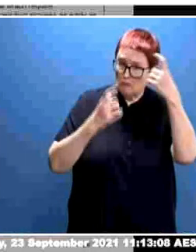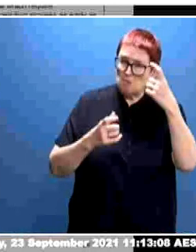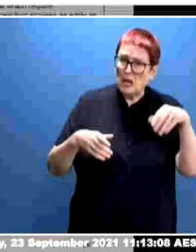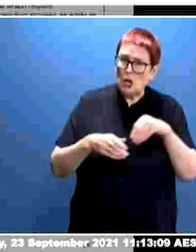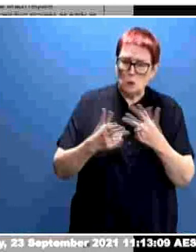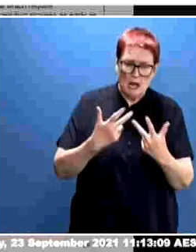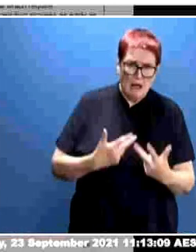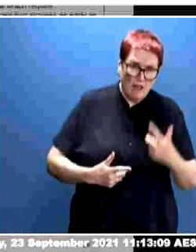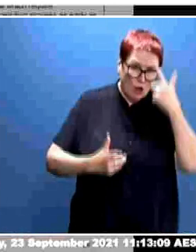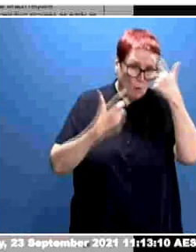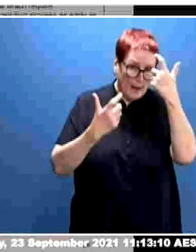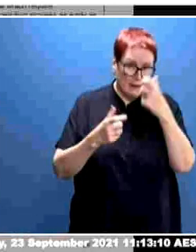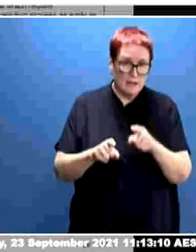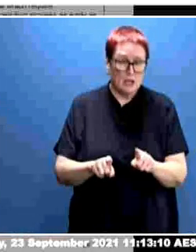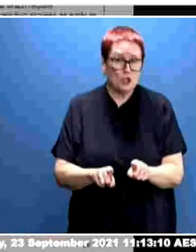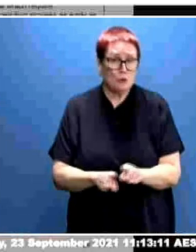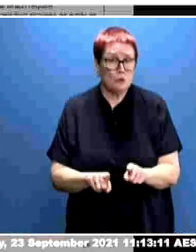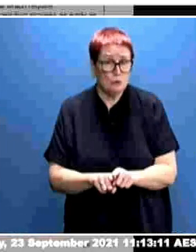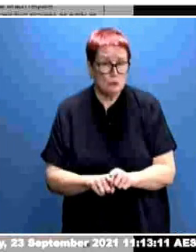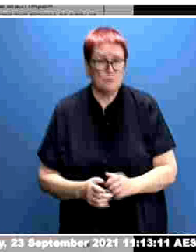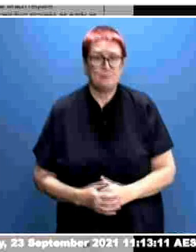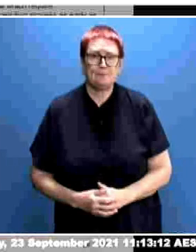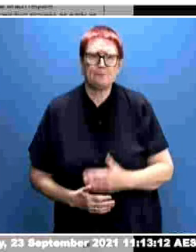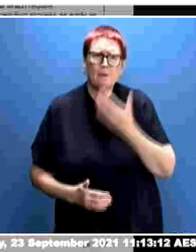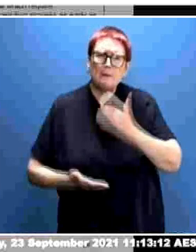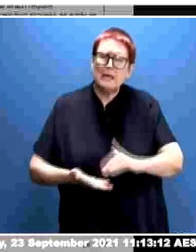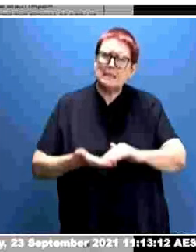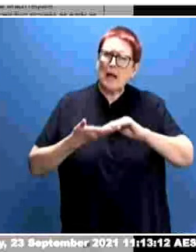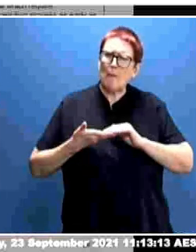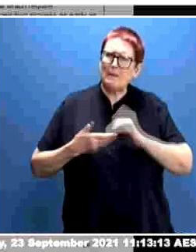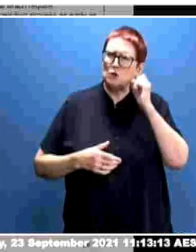but I'm interested if you could help us with that to tell us